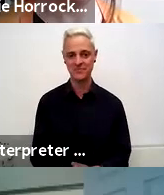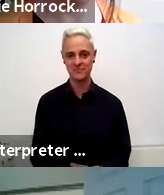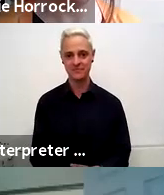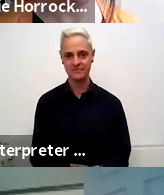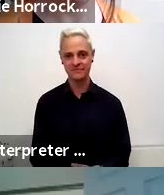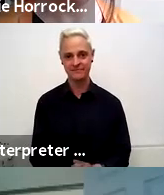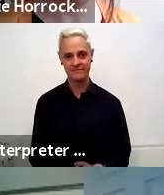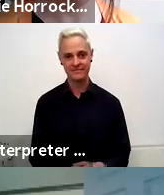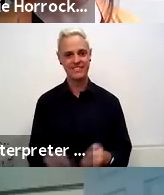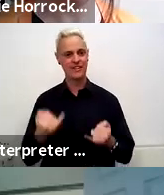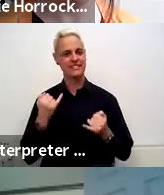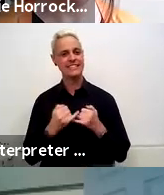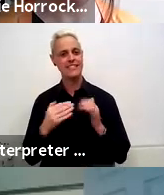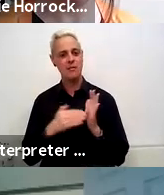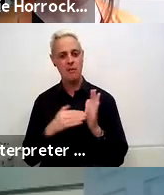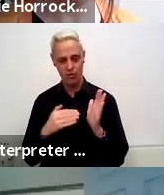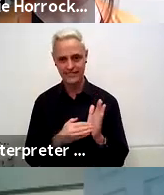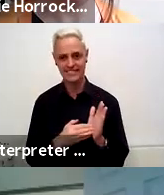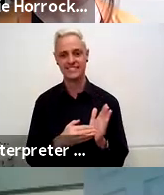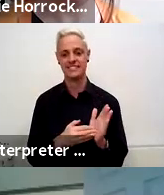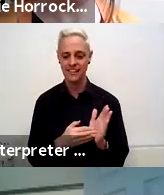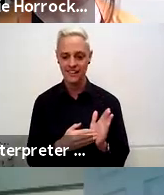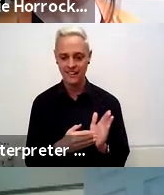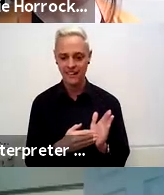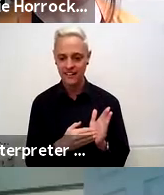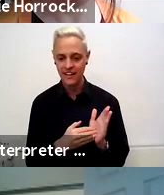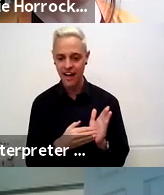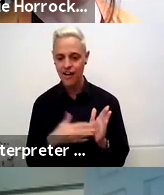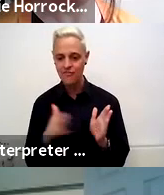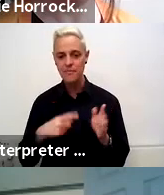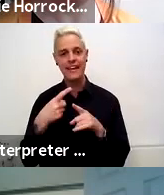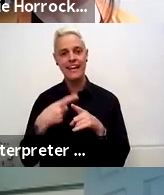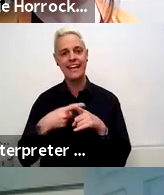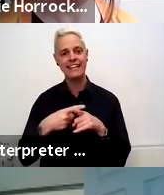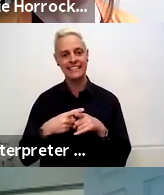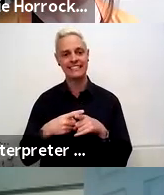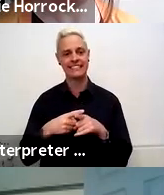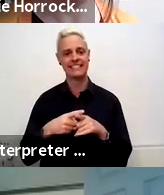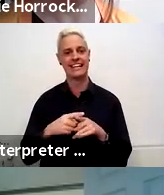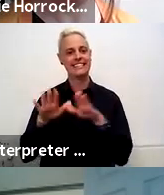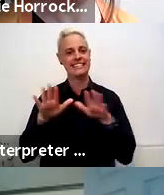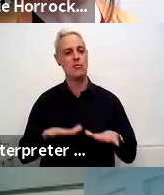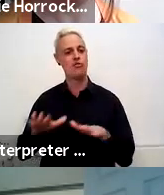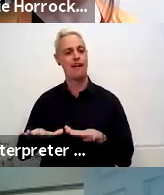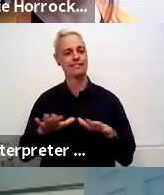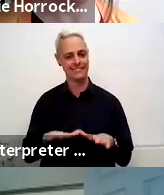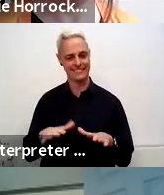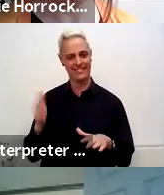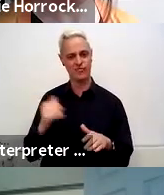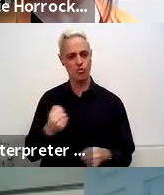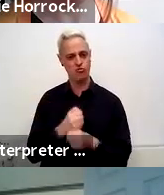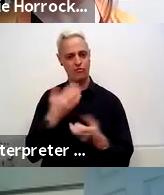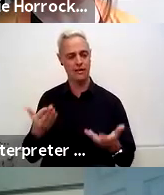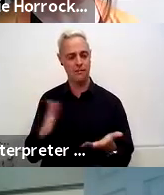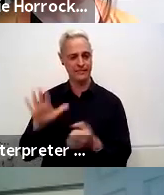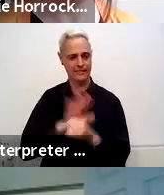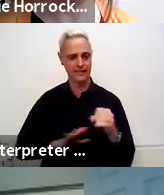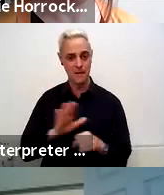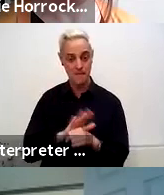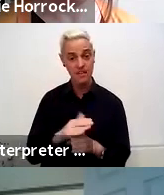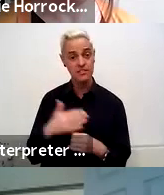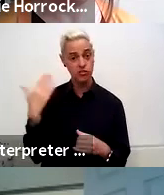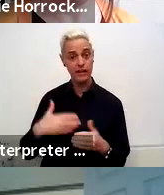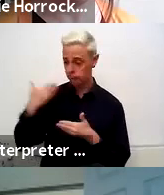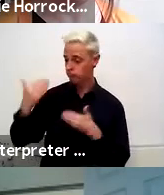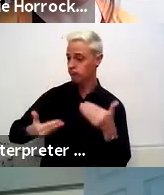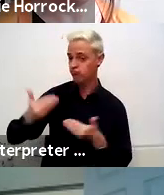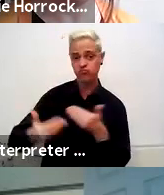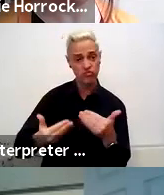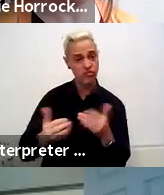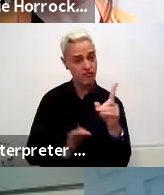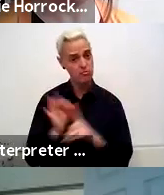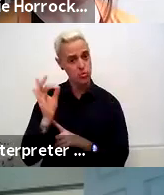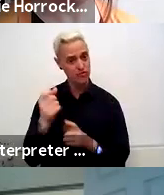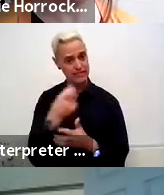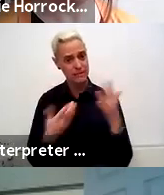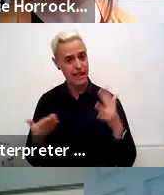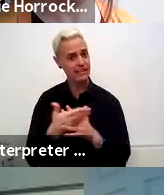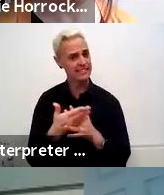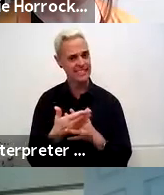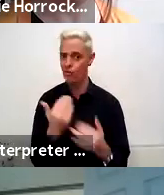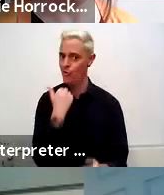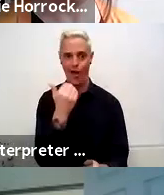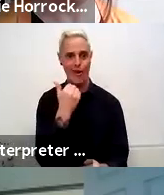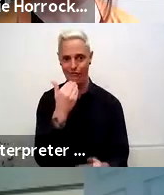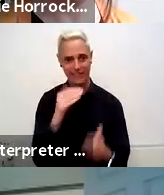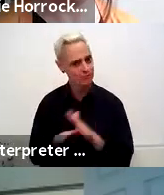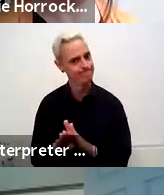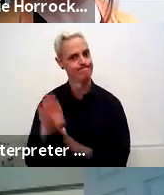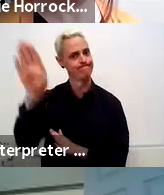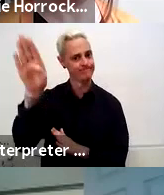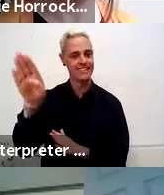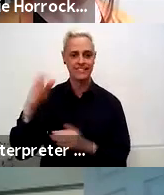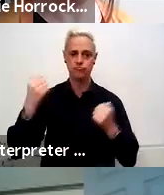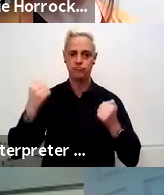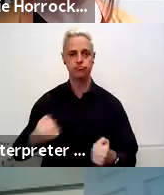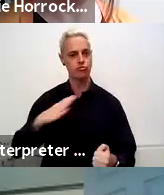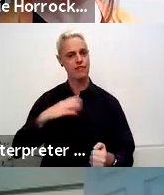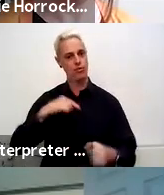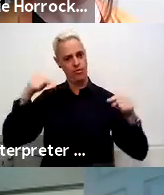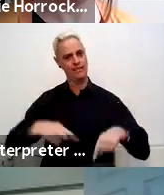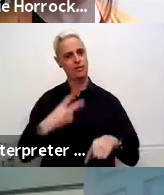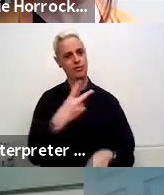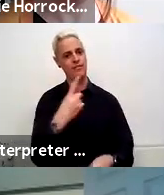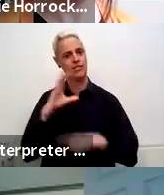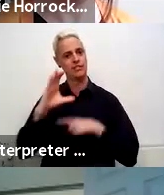Okay, my name is David mode Sunday with democrat candidate for their Greater Manchester disability access as made great strides over the years, but it's not going far enough, we really need to push and make great monster fit for the 21st century, the